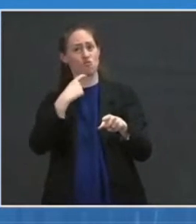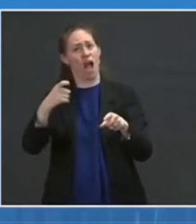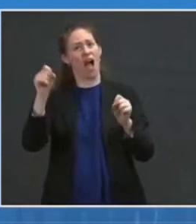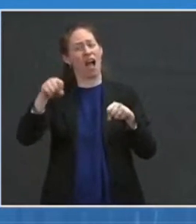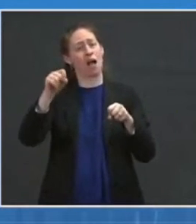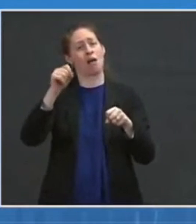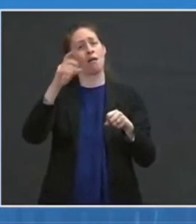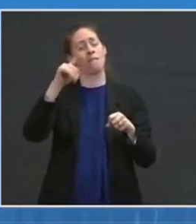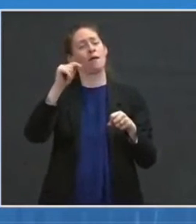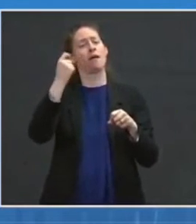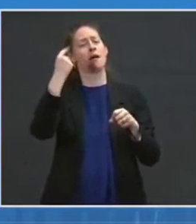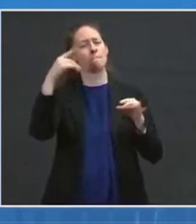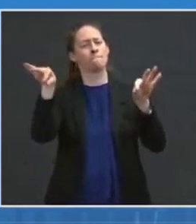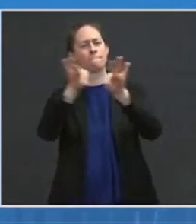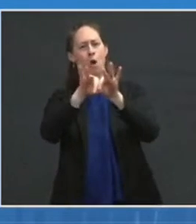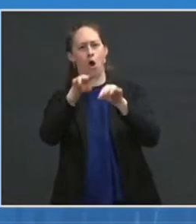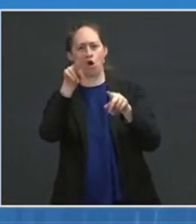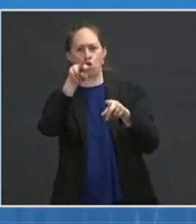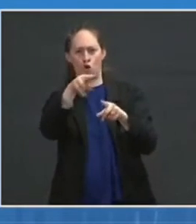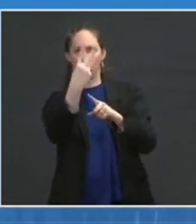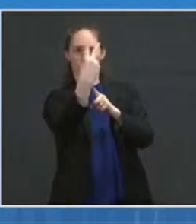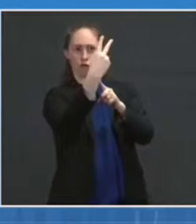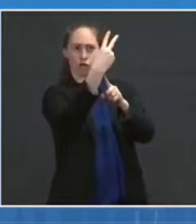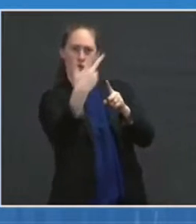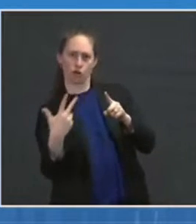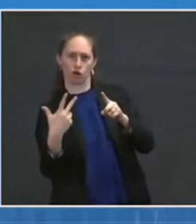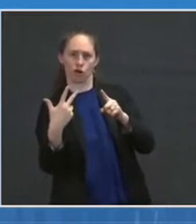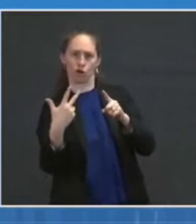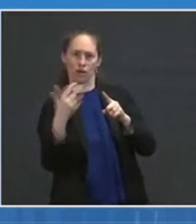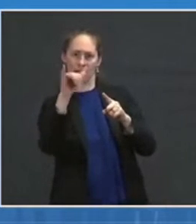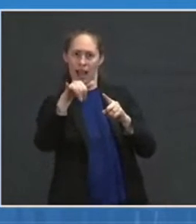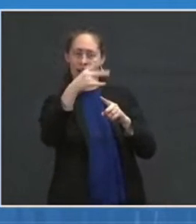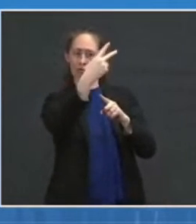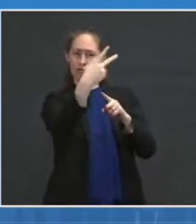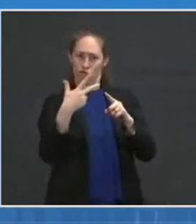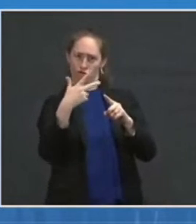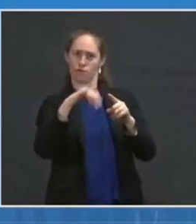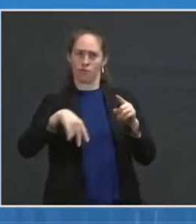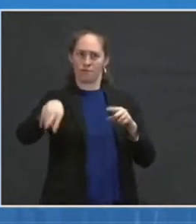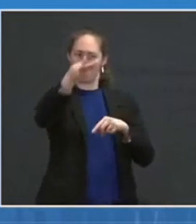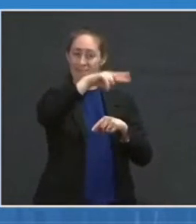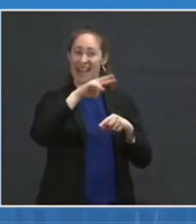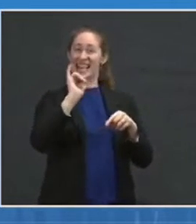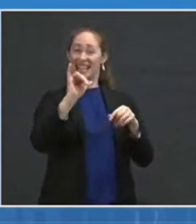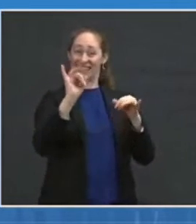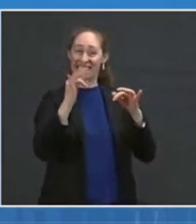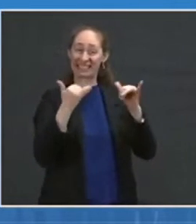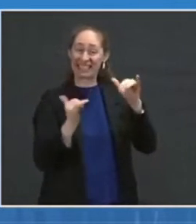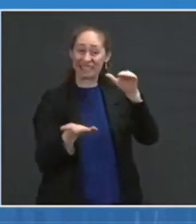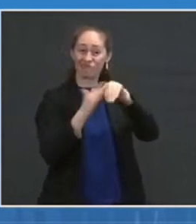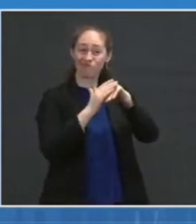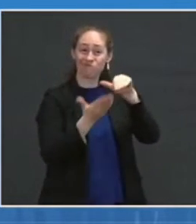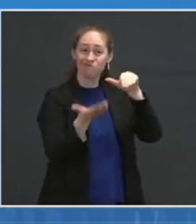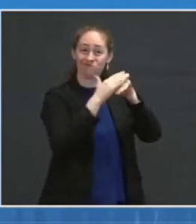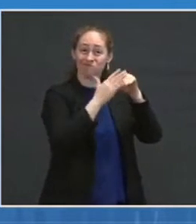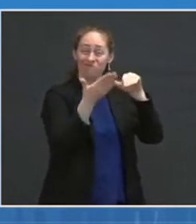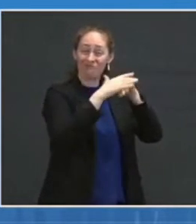ABSOLUTELY. IN THE AREA THAT REMAINS RED, ABOUT TWO THIRDS OF DISTRICTS